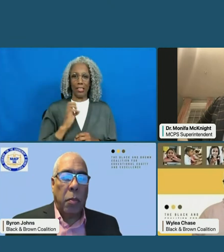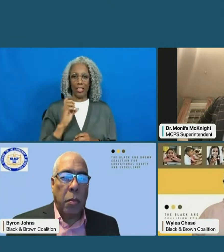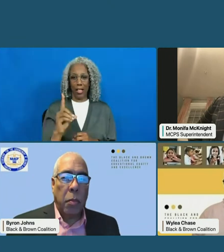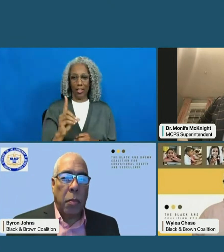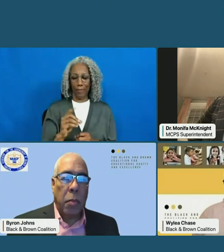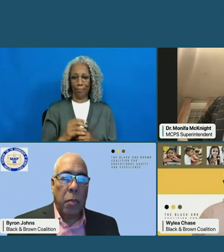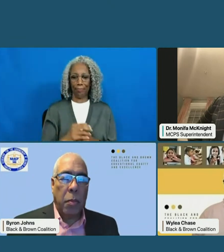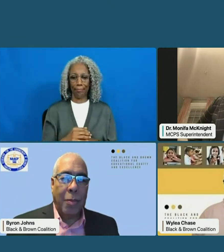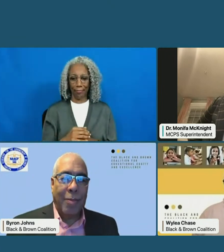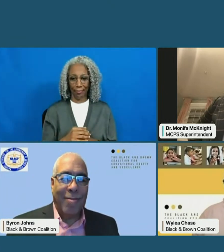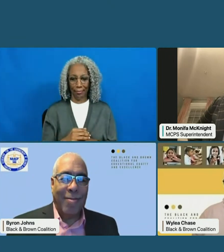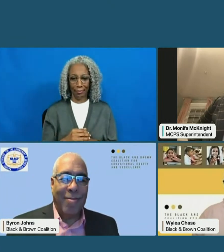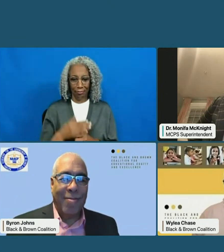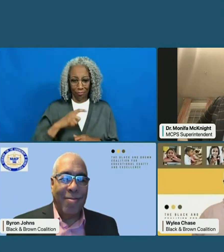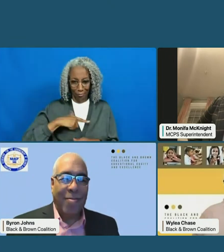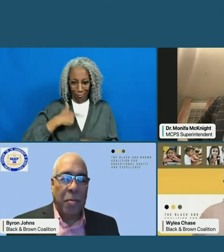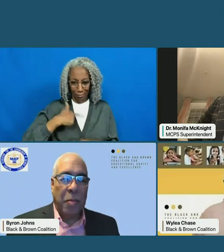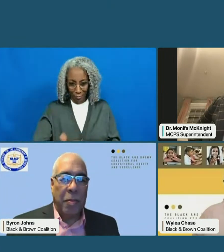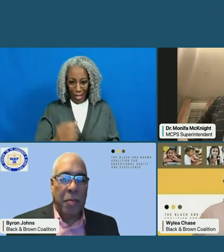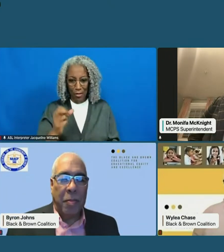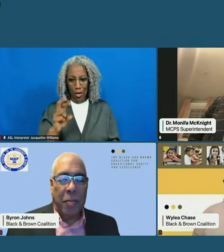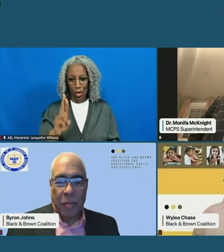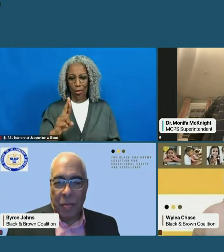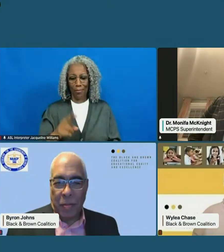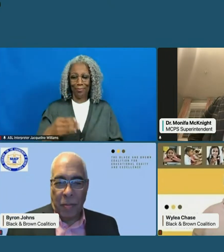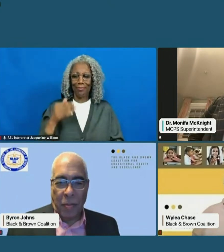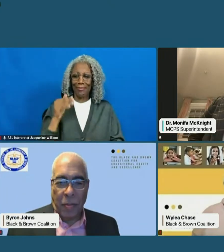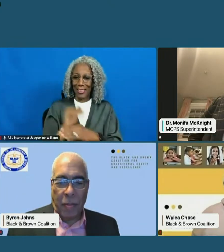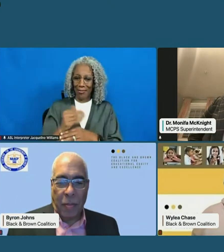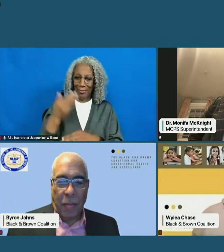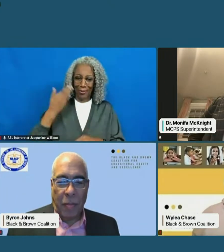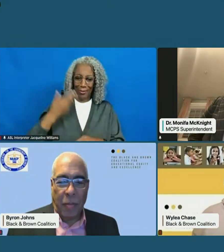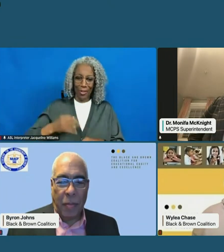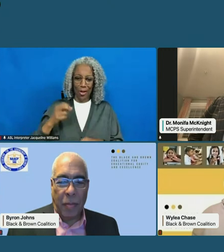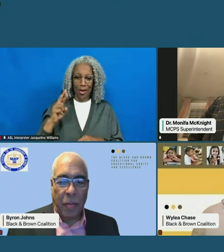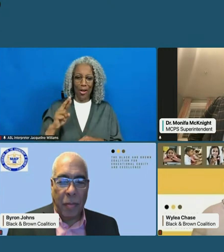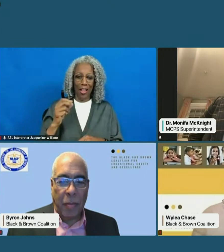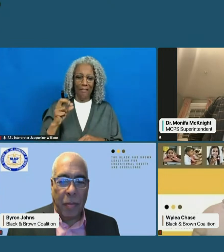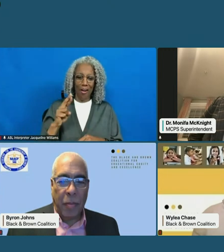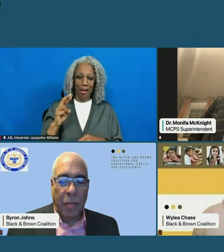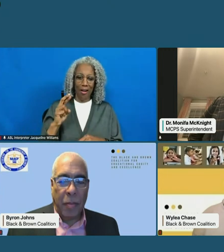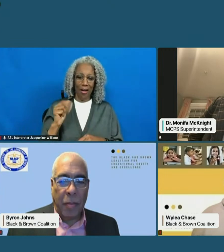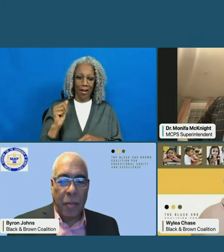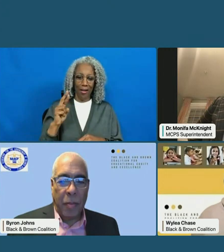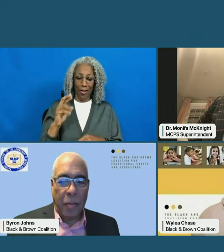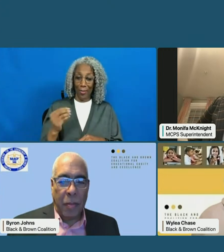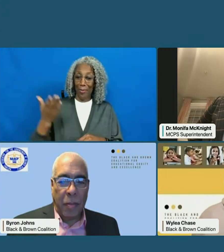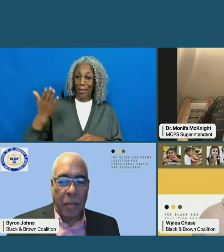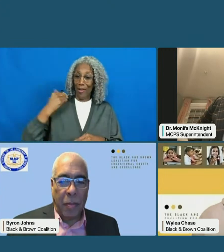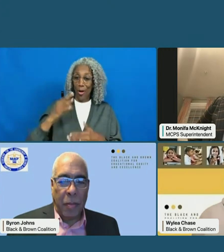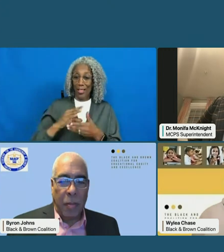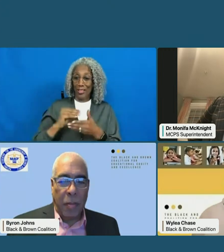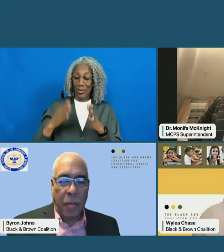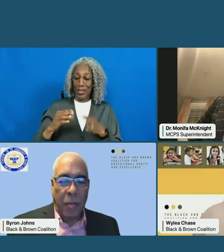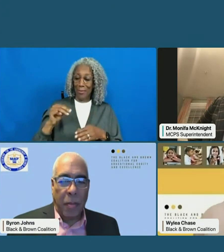Rivera, who are watching this and the M.C.P.S. s YouTube channel floor. Good evening. My